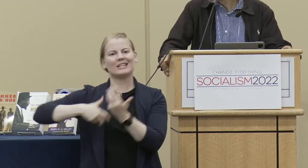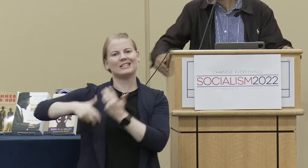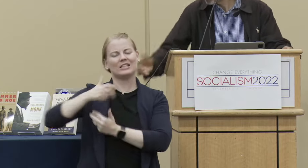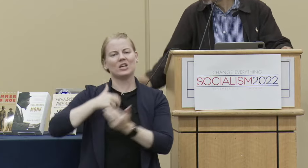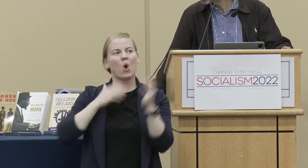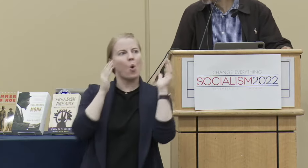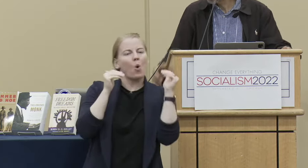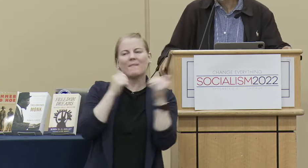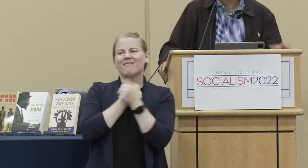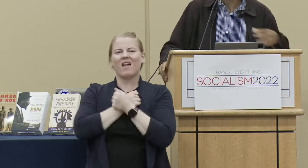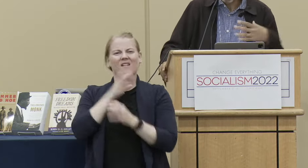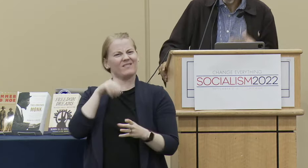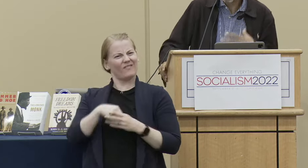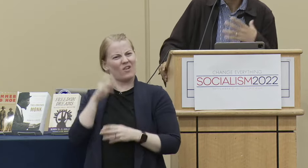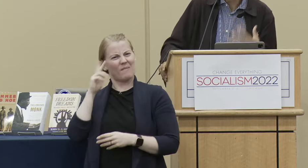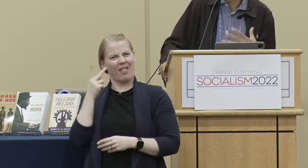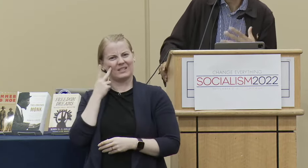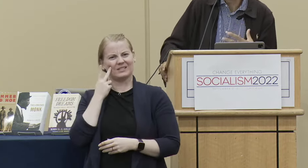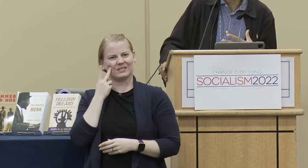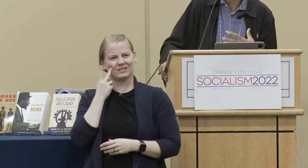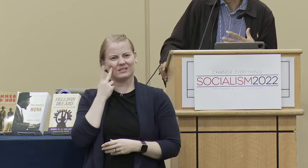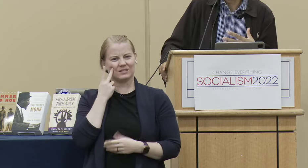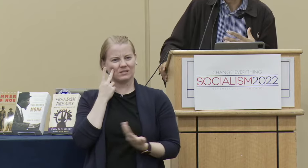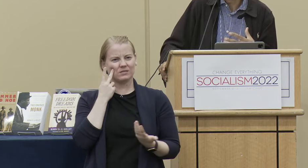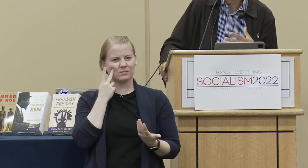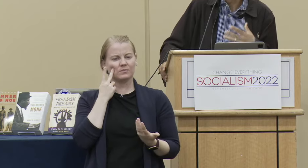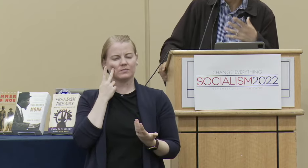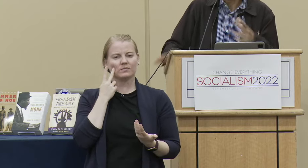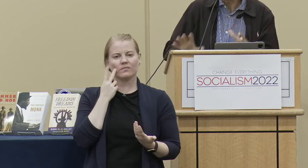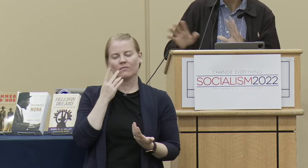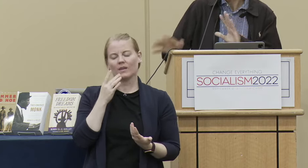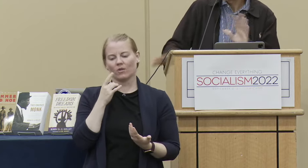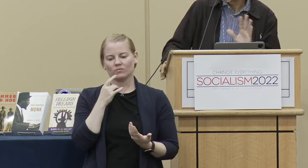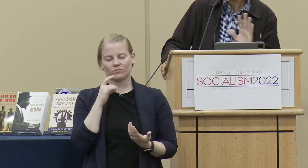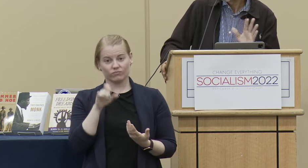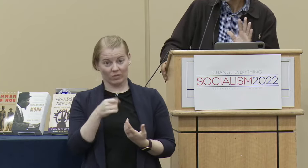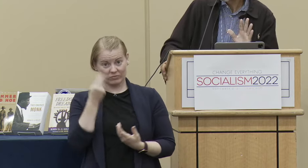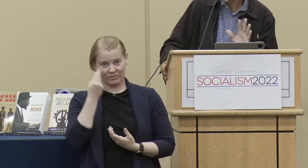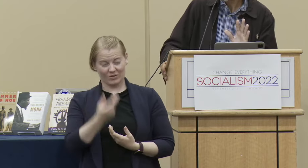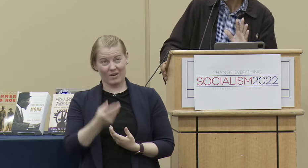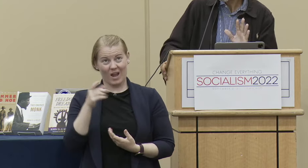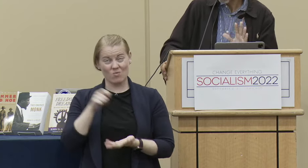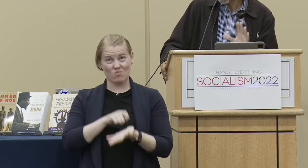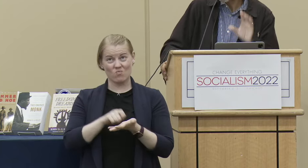what had happened to hope and love in our politics? And I